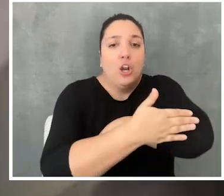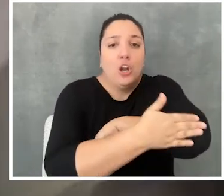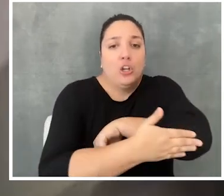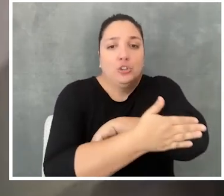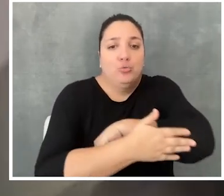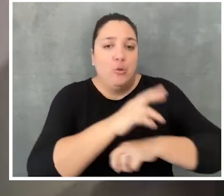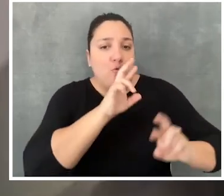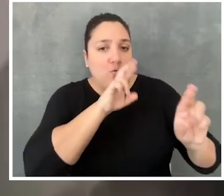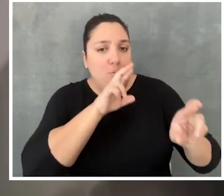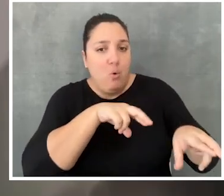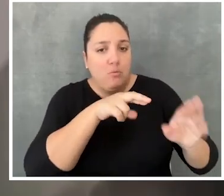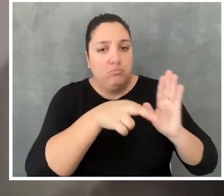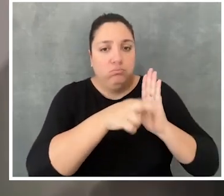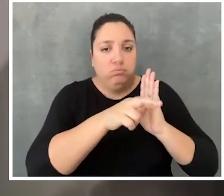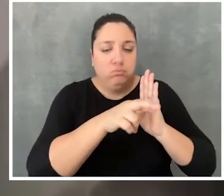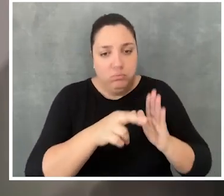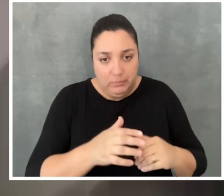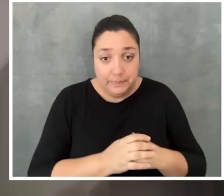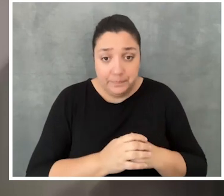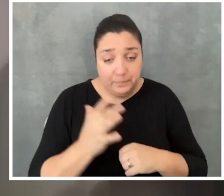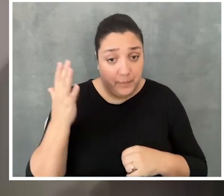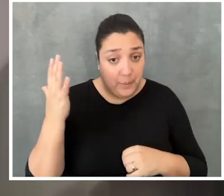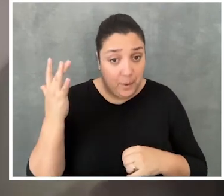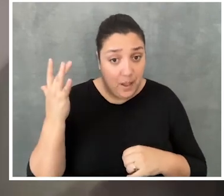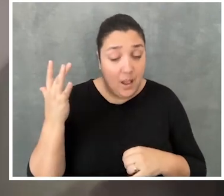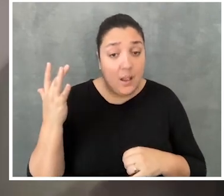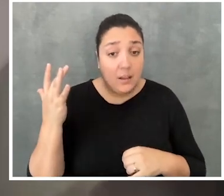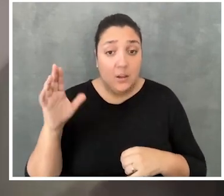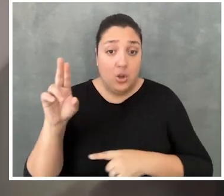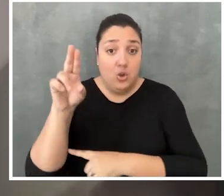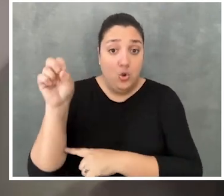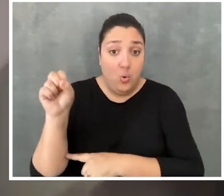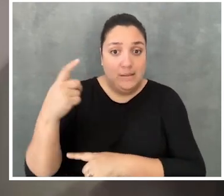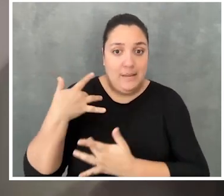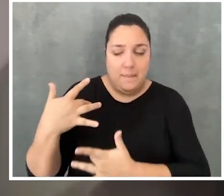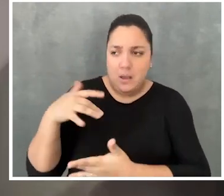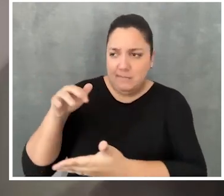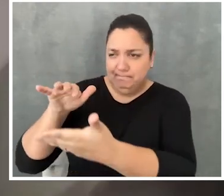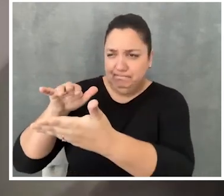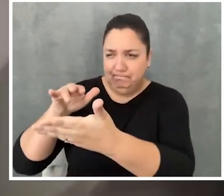because the UN reviews countries' compliance when they ratify